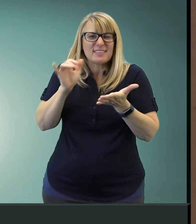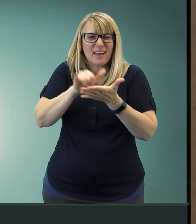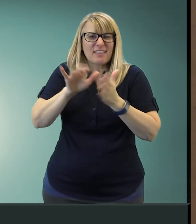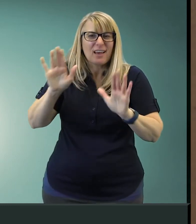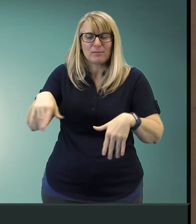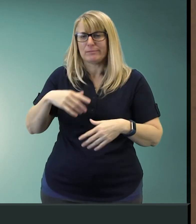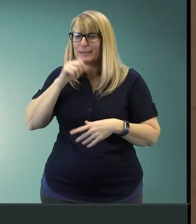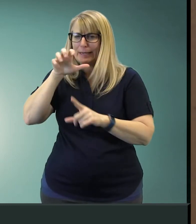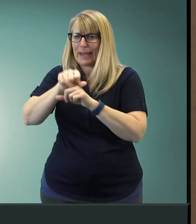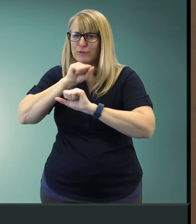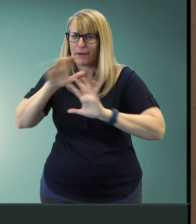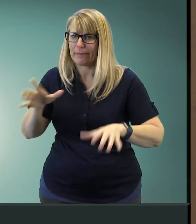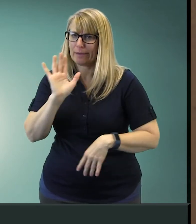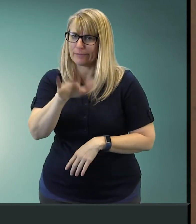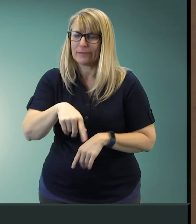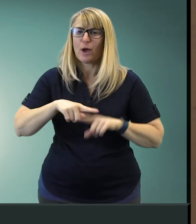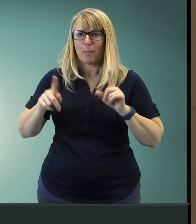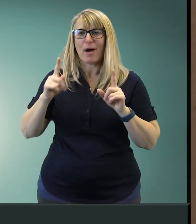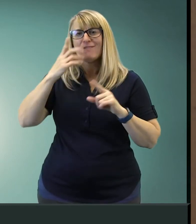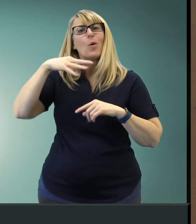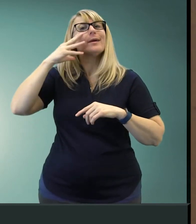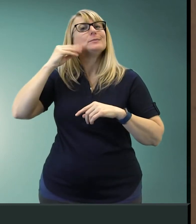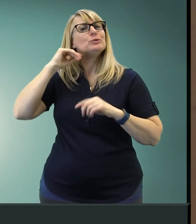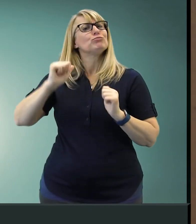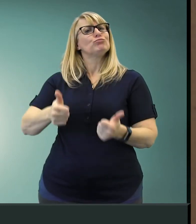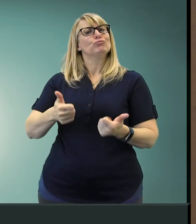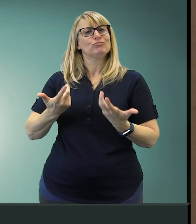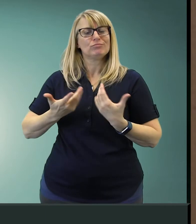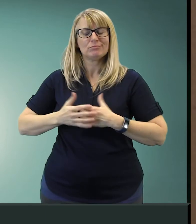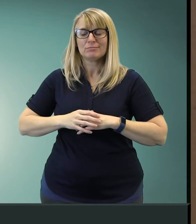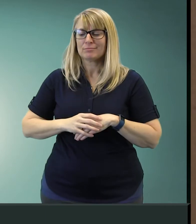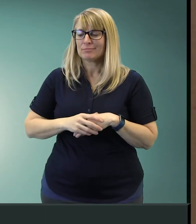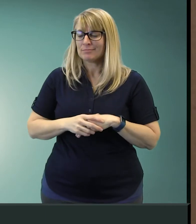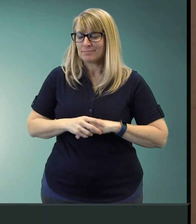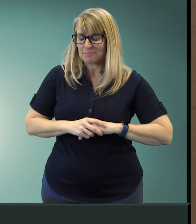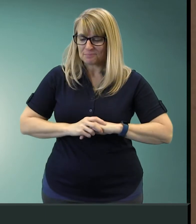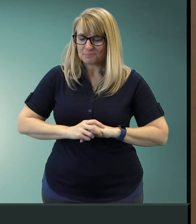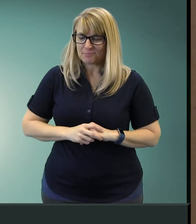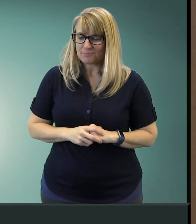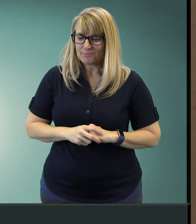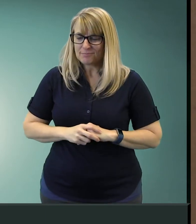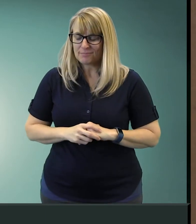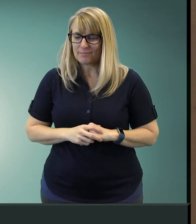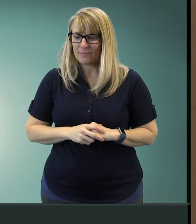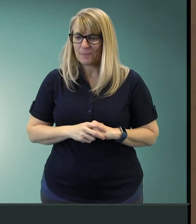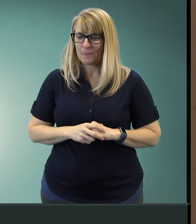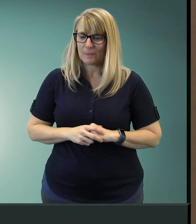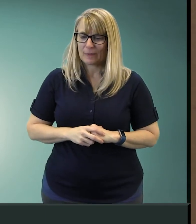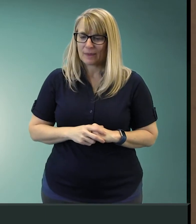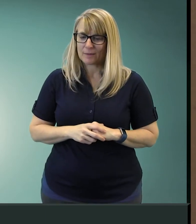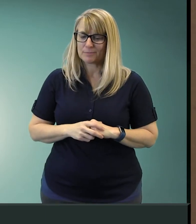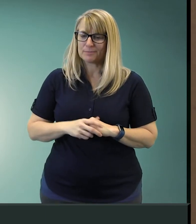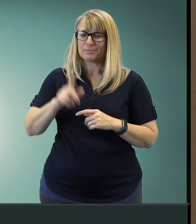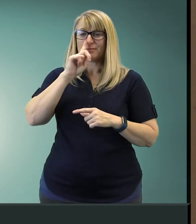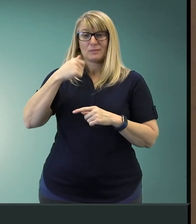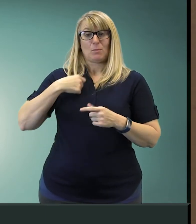and things like that. We didn't catch anything, but just for the experience.